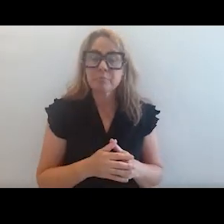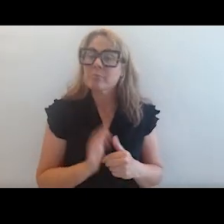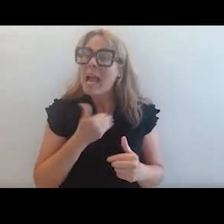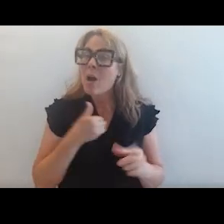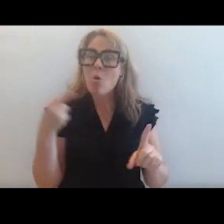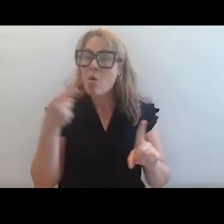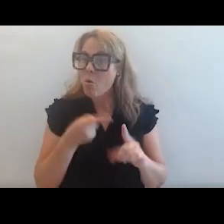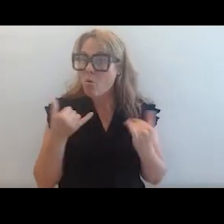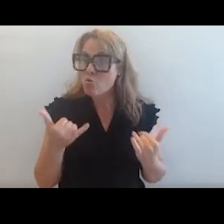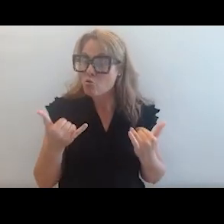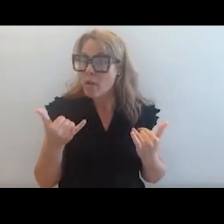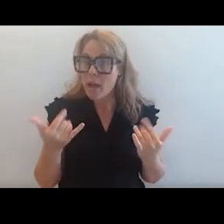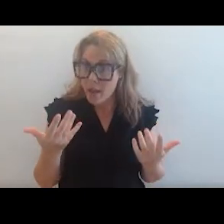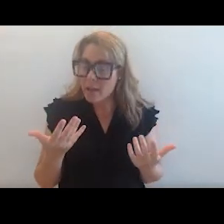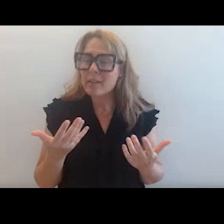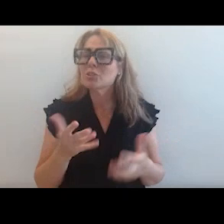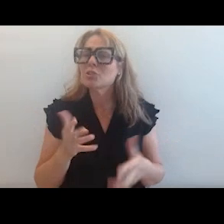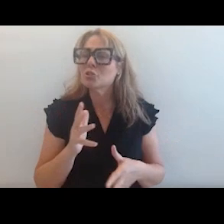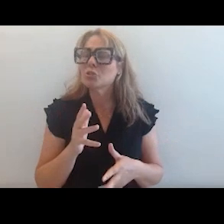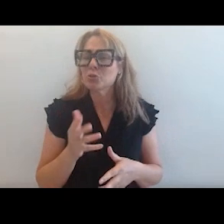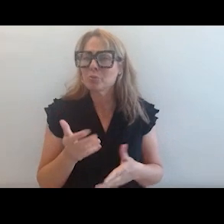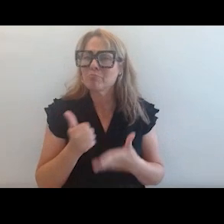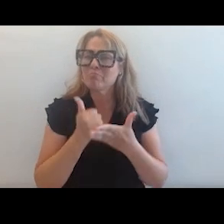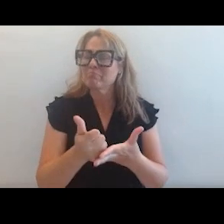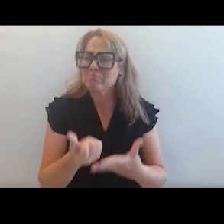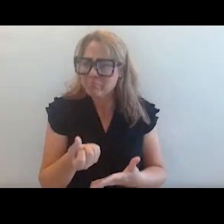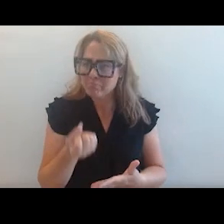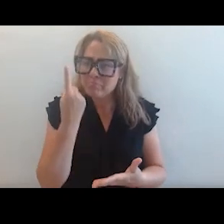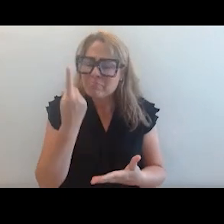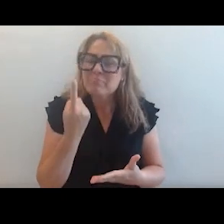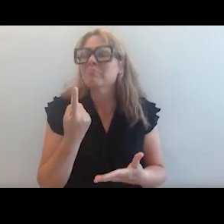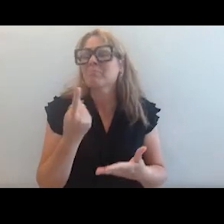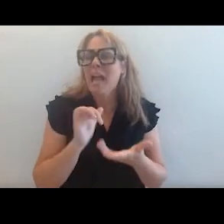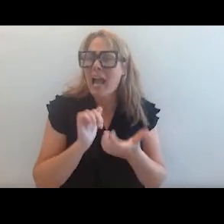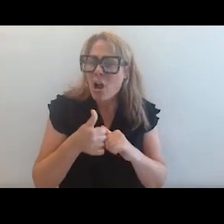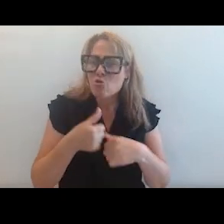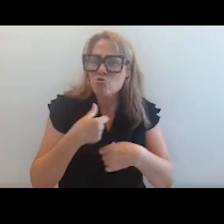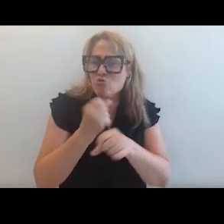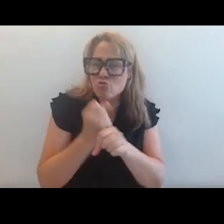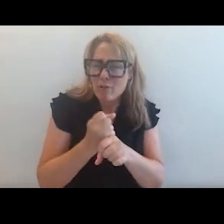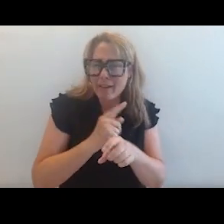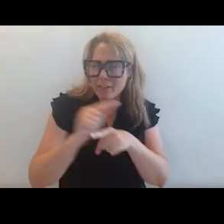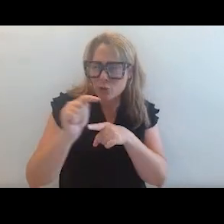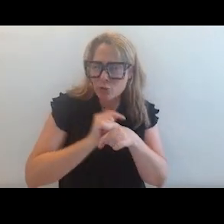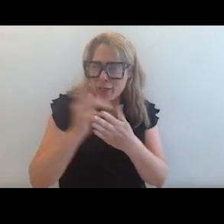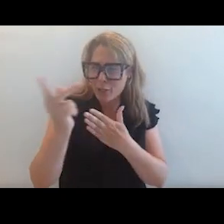Our goal today is to leave you with a practical understanding of how to create training programs